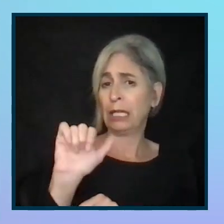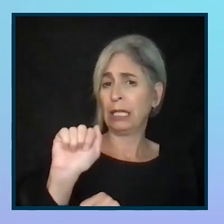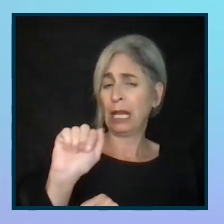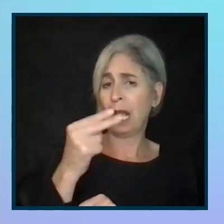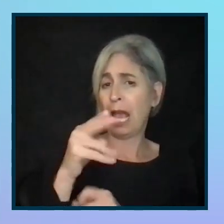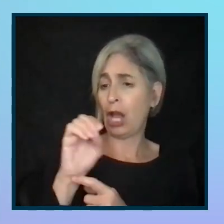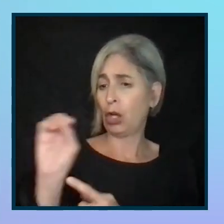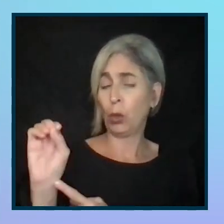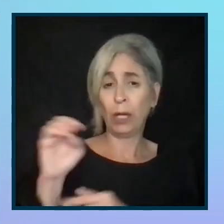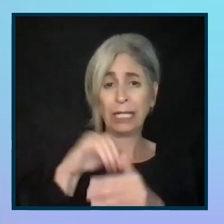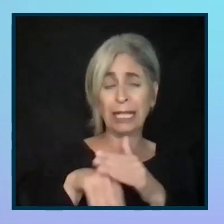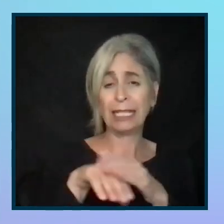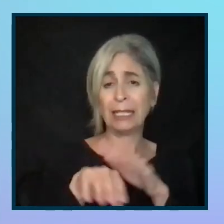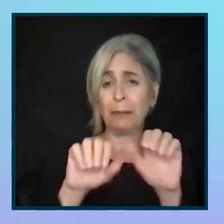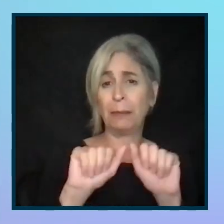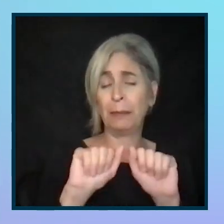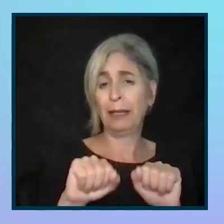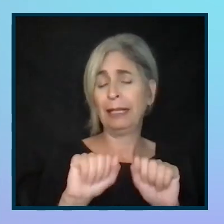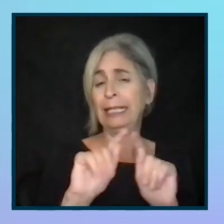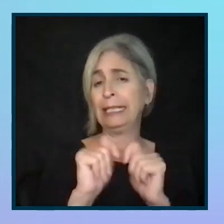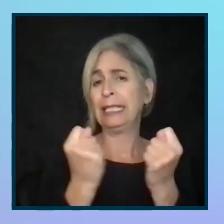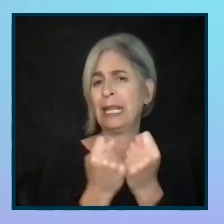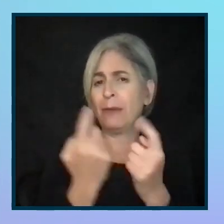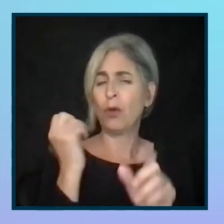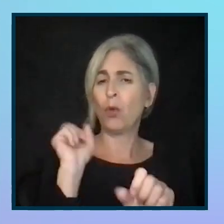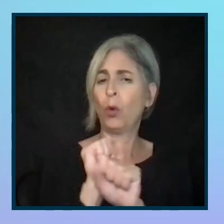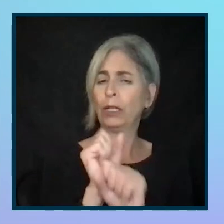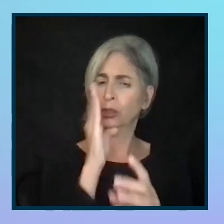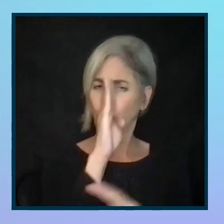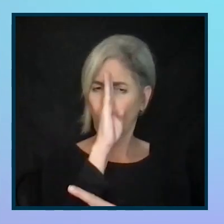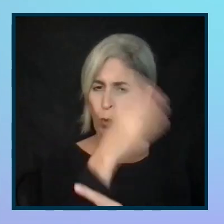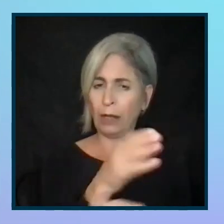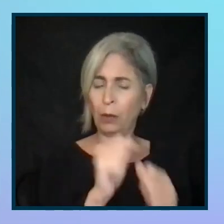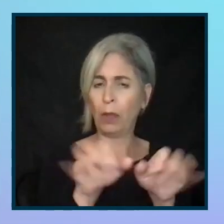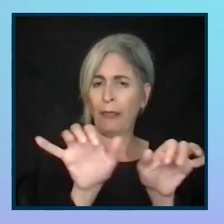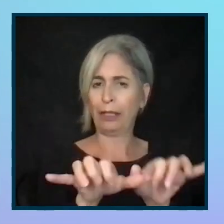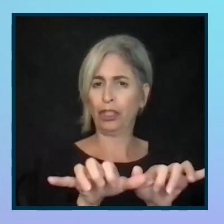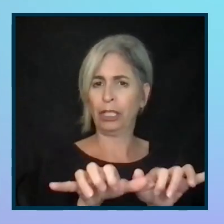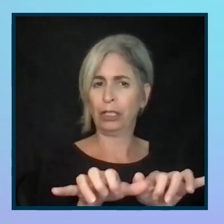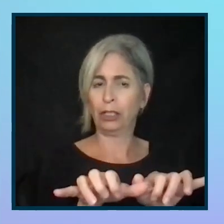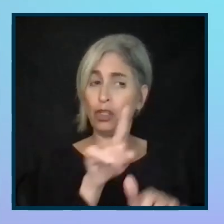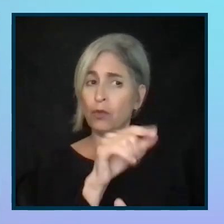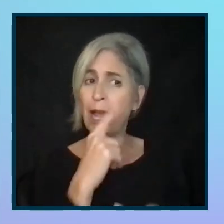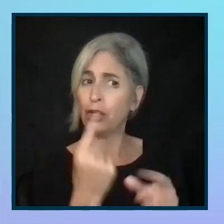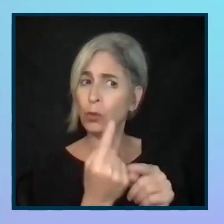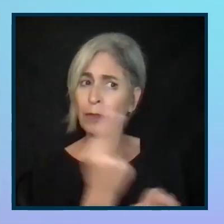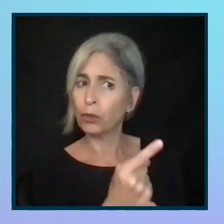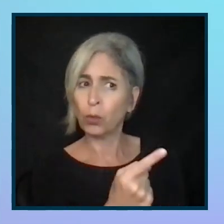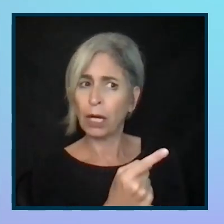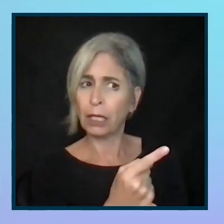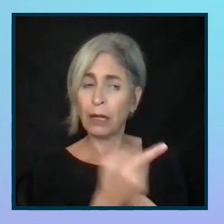the Accessibility Team, we worked directly with engineers, and the conversation was, "you're not doing it correctly." Actually, this is the best way to do it,